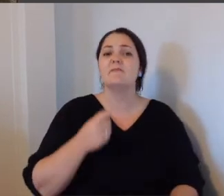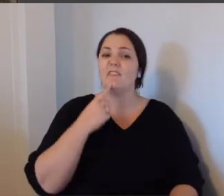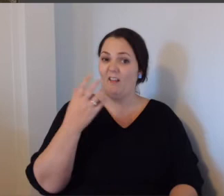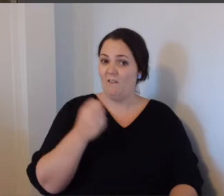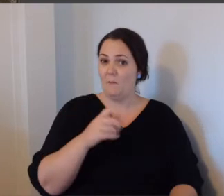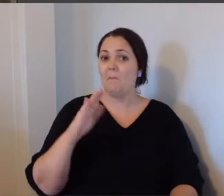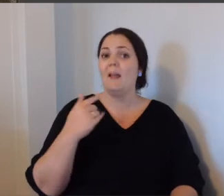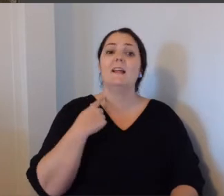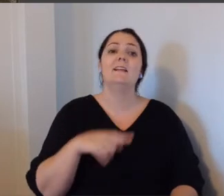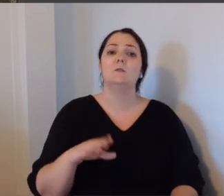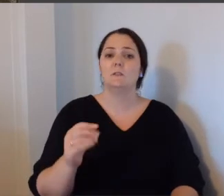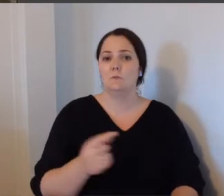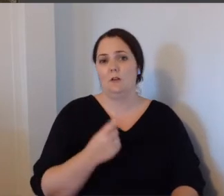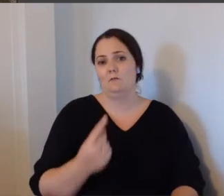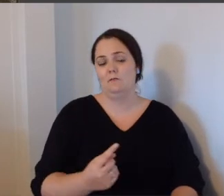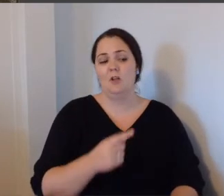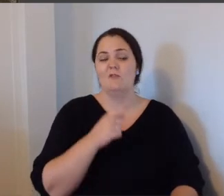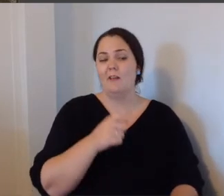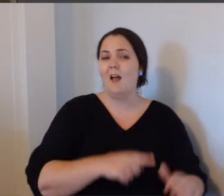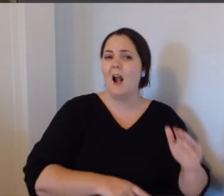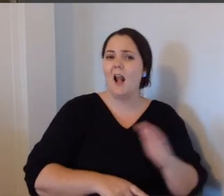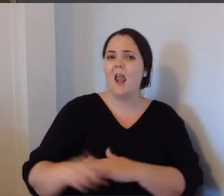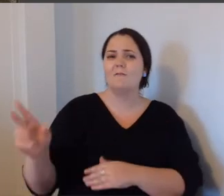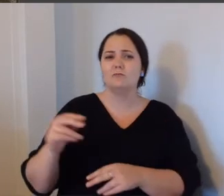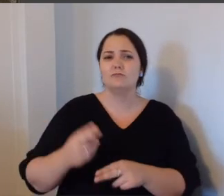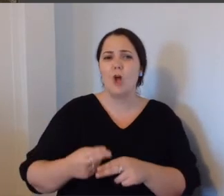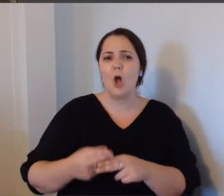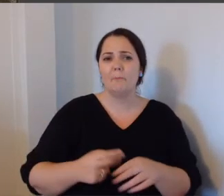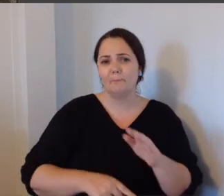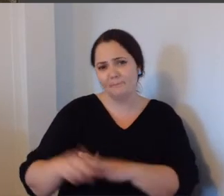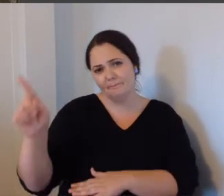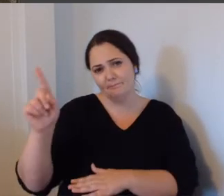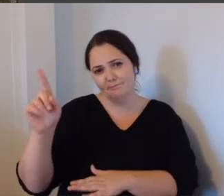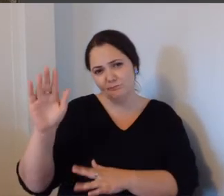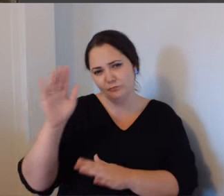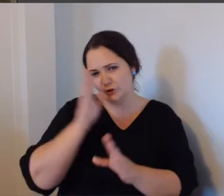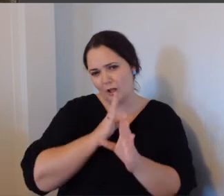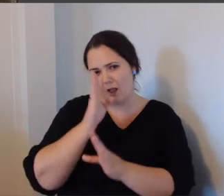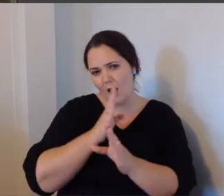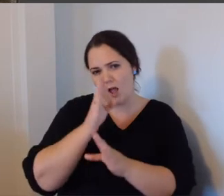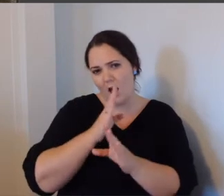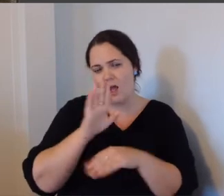spent the remaining years as a fugitive. Now this painting, The Musicians which is in the